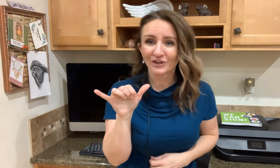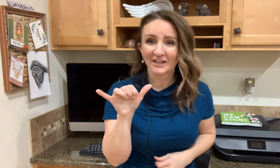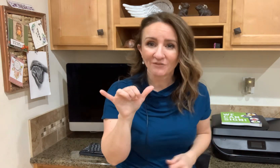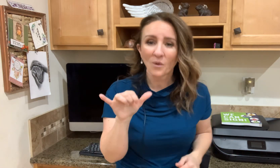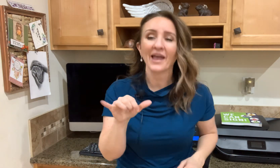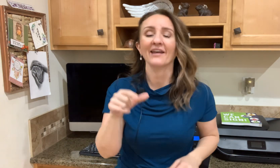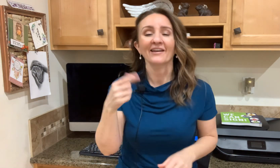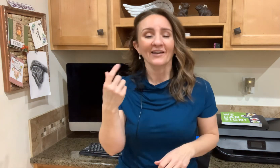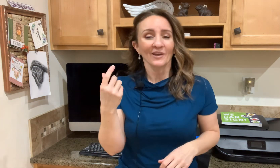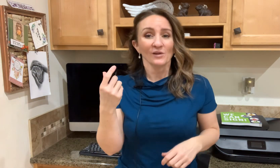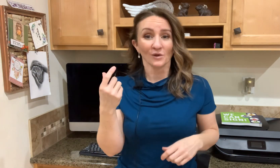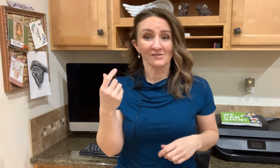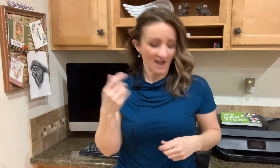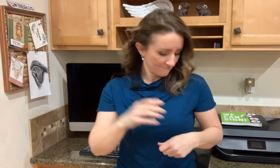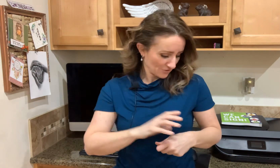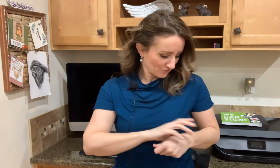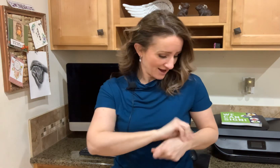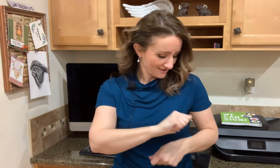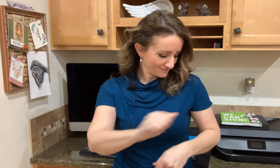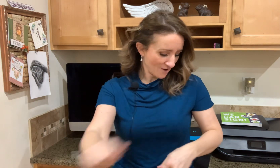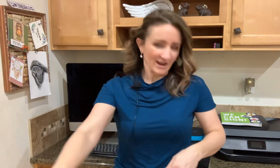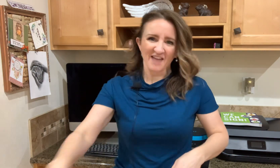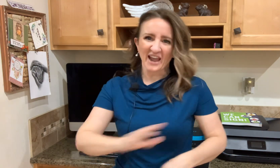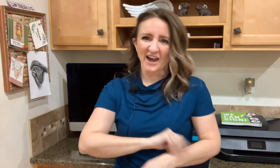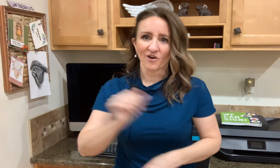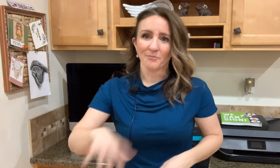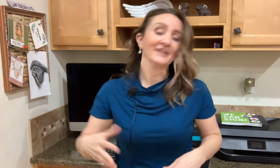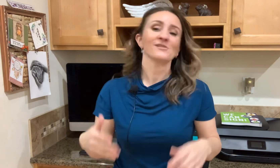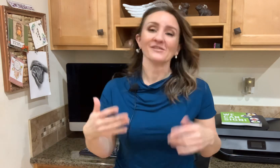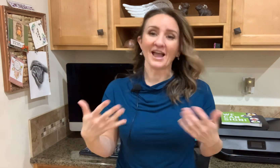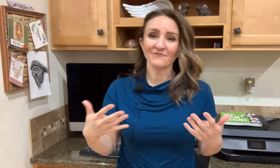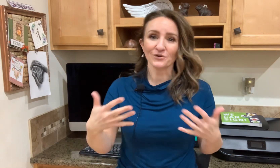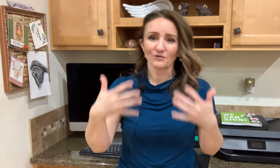giveaway. So the sign for grey. Sorry I have a hair on me. So for gray